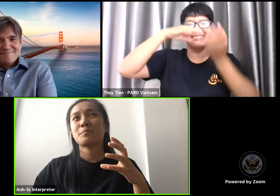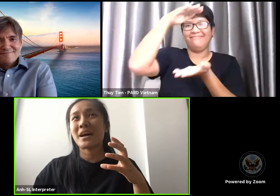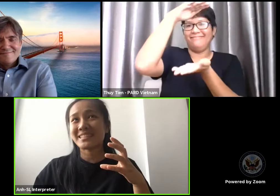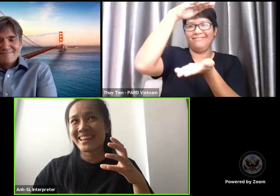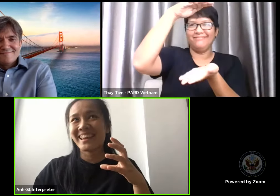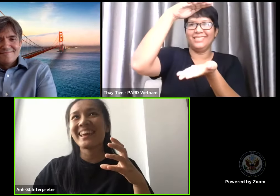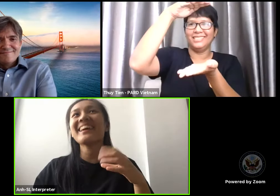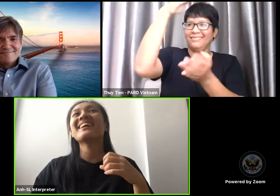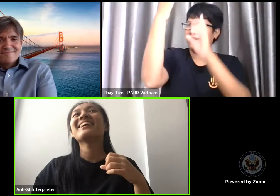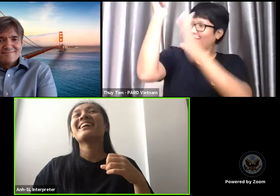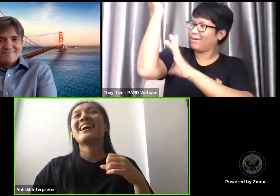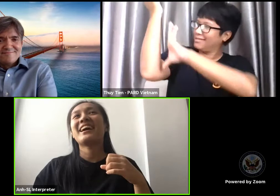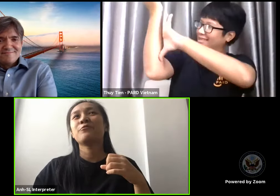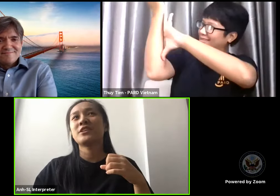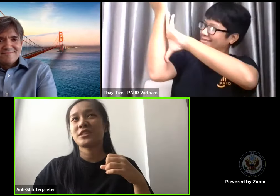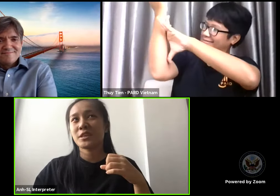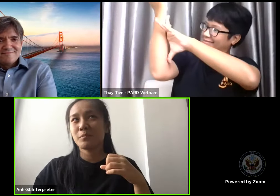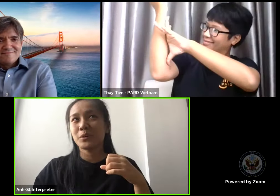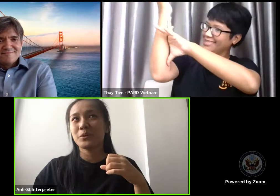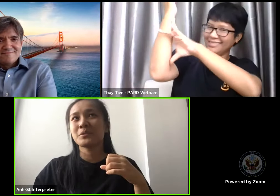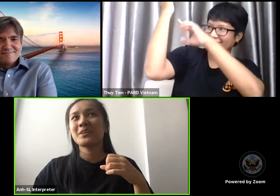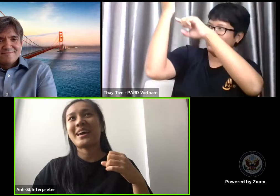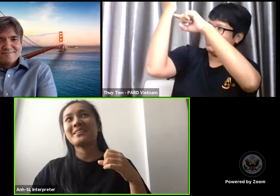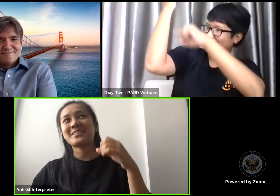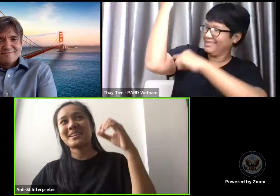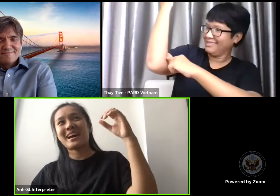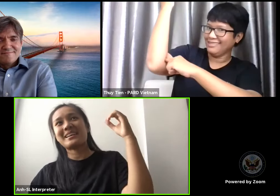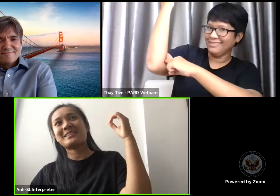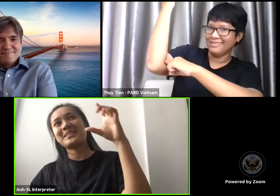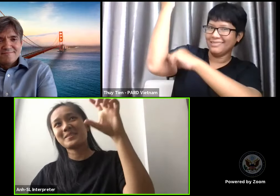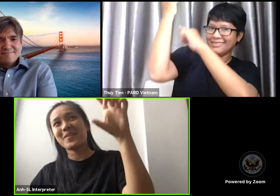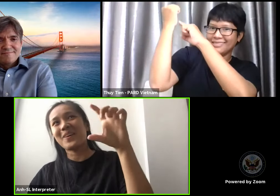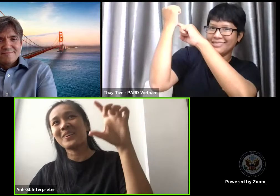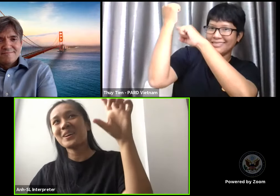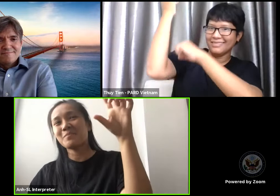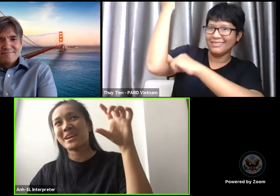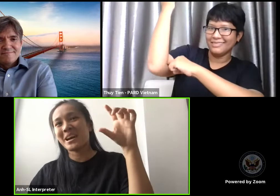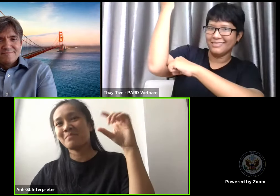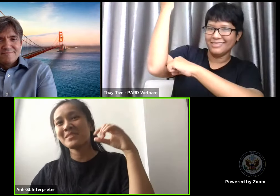the pate, and vegetables, and it's like this long of my arms.